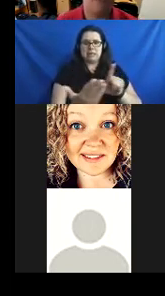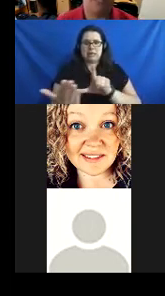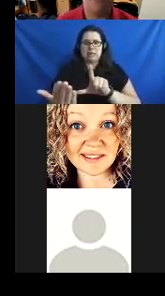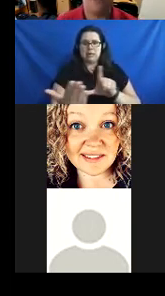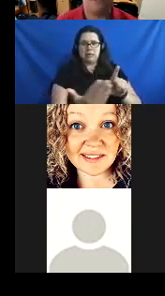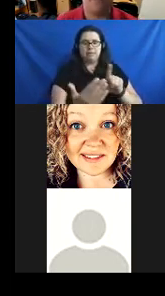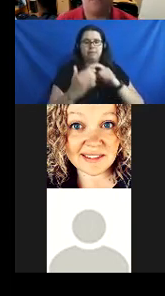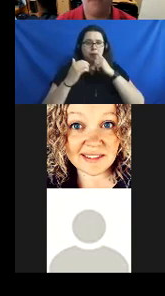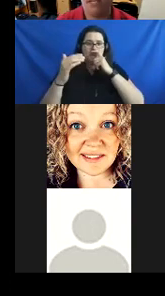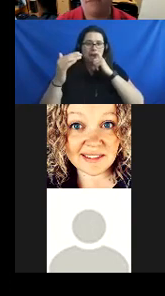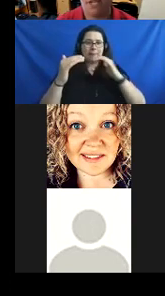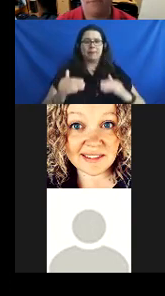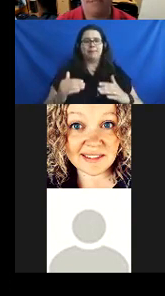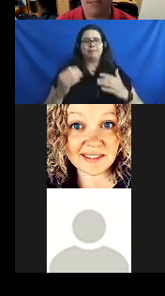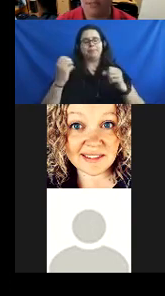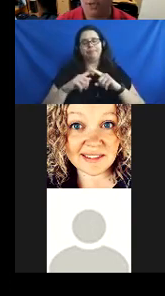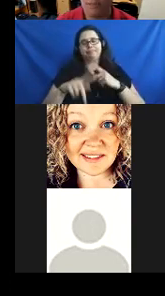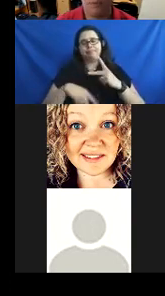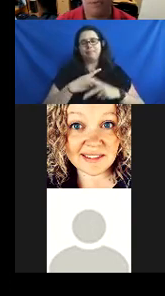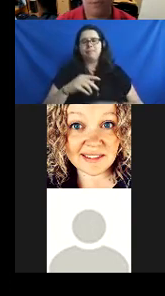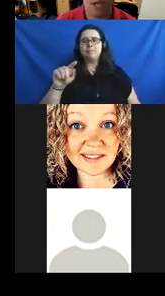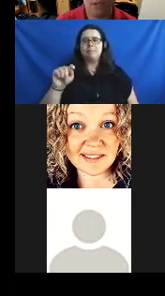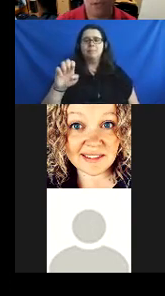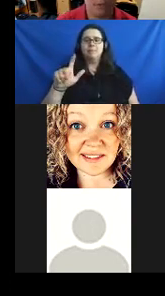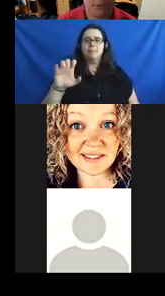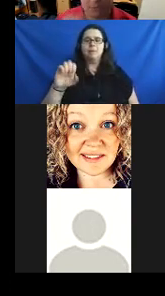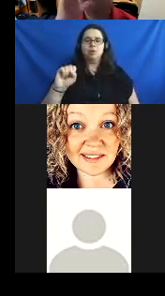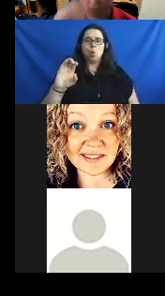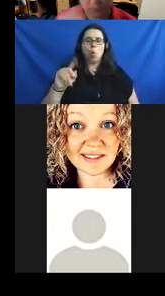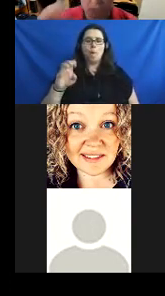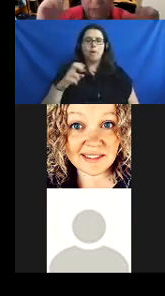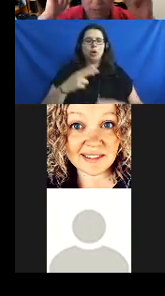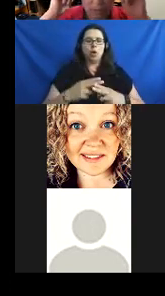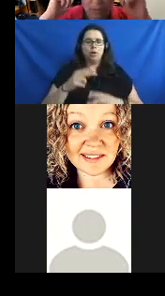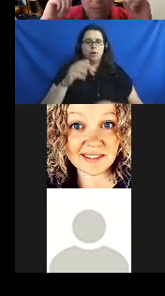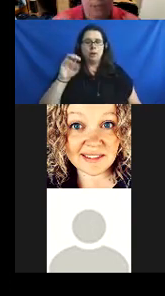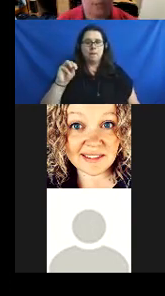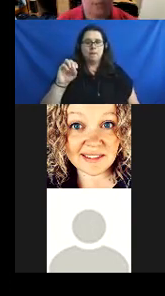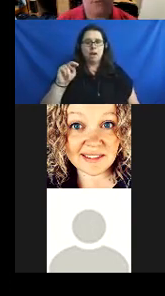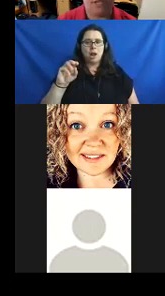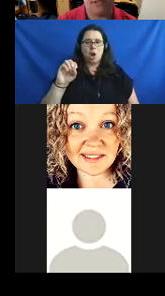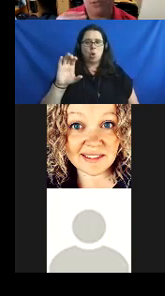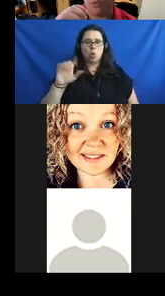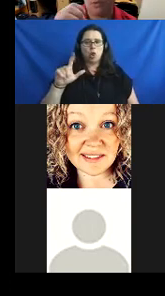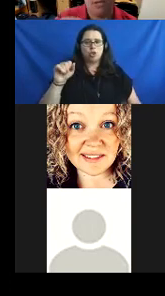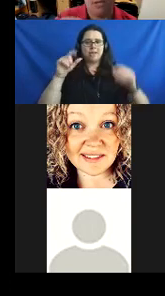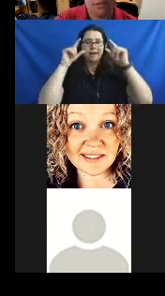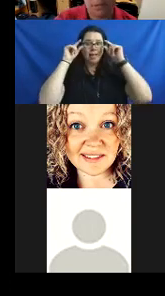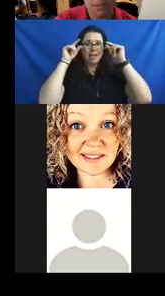AND THEN THERE IS MANY DIFFERENT TYPES OF TELESCOPES INCLUDING MONOCULARS. SOMEONE WOULD BE WEARING A PAIR OF GLASSES OR A MONOCULAR